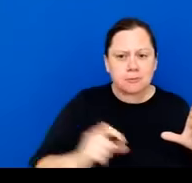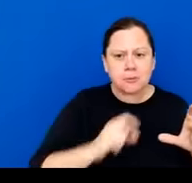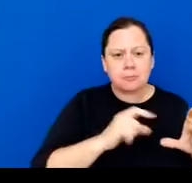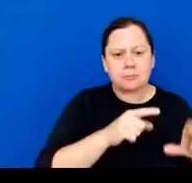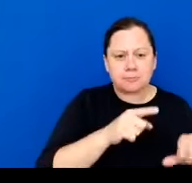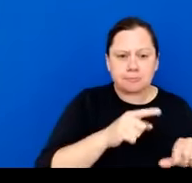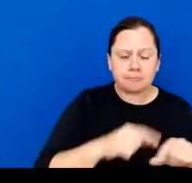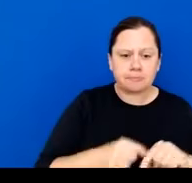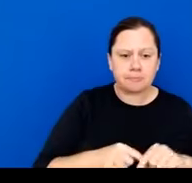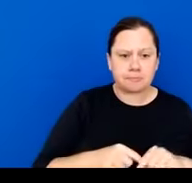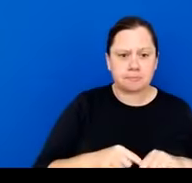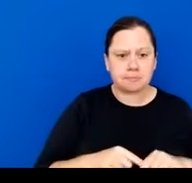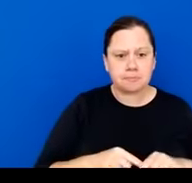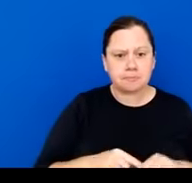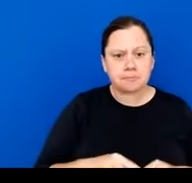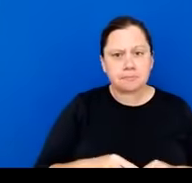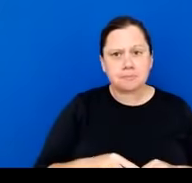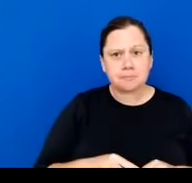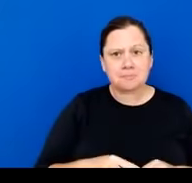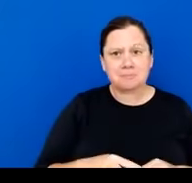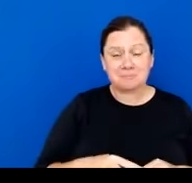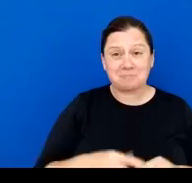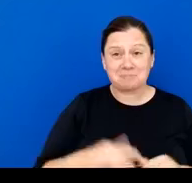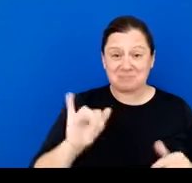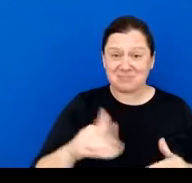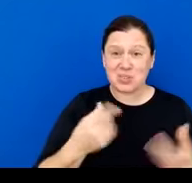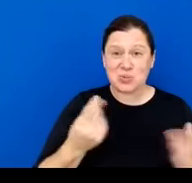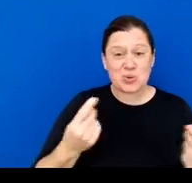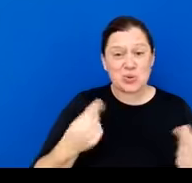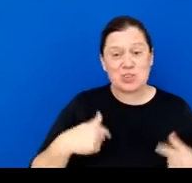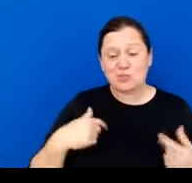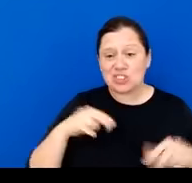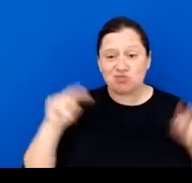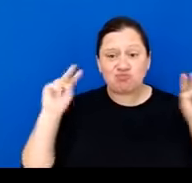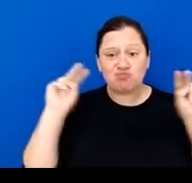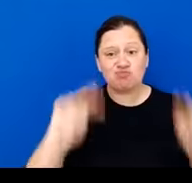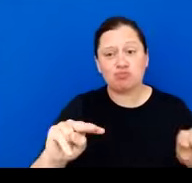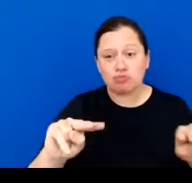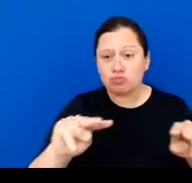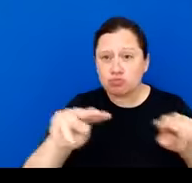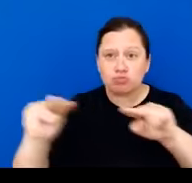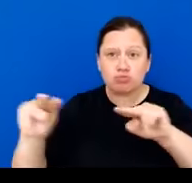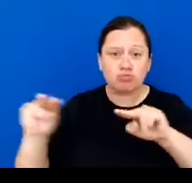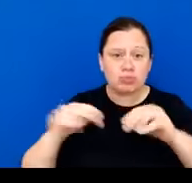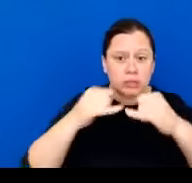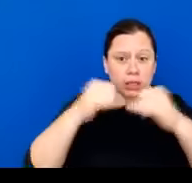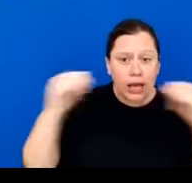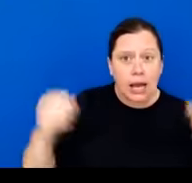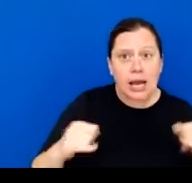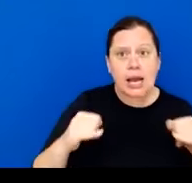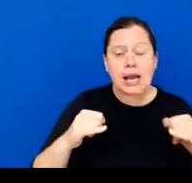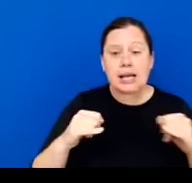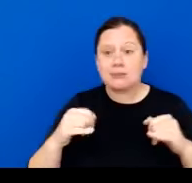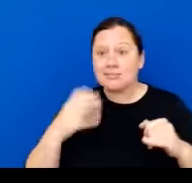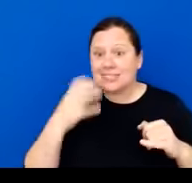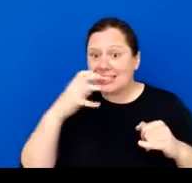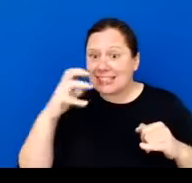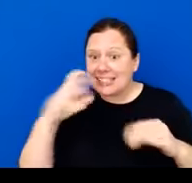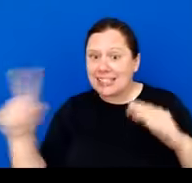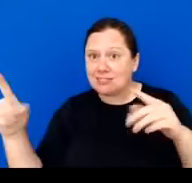that adverse wind and line aligned with heat so we watch that to make sure we don't have any problems getting across